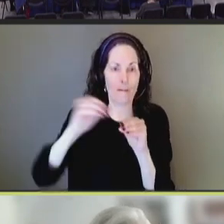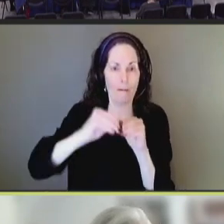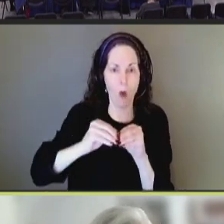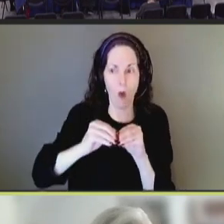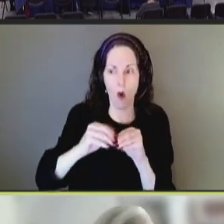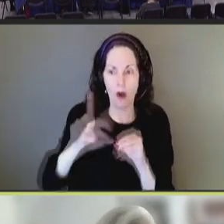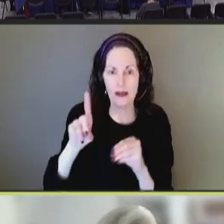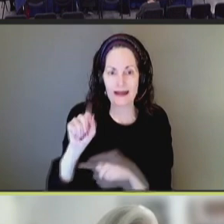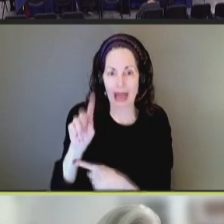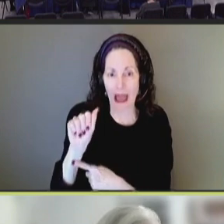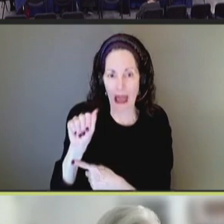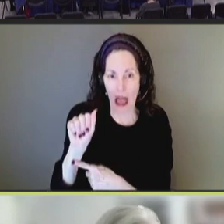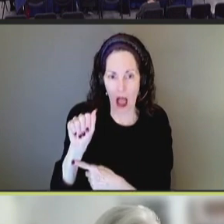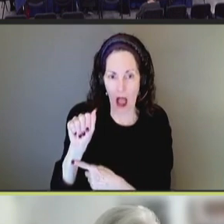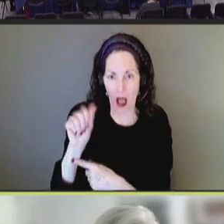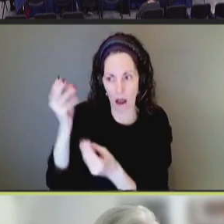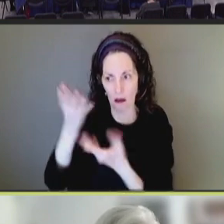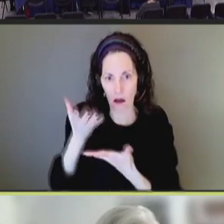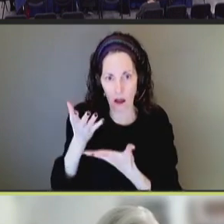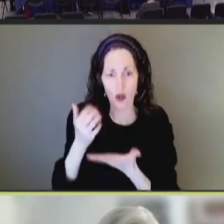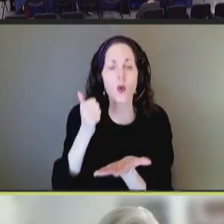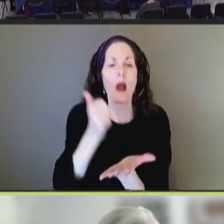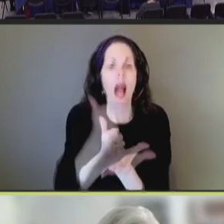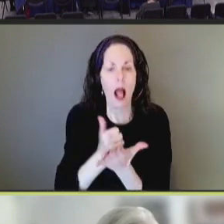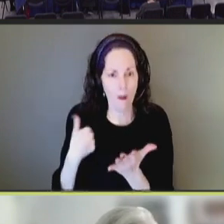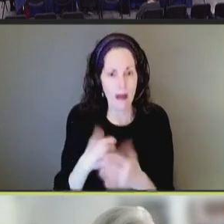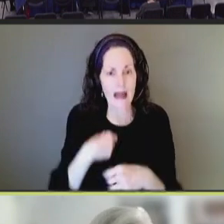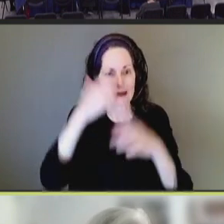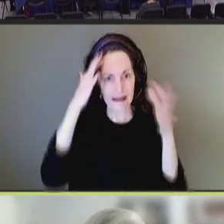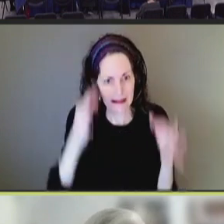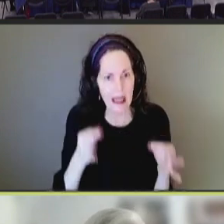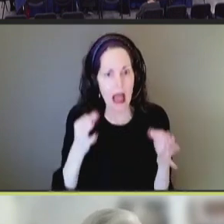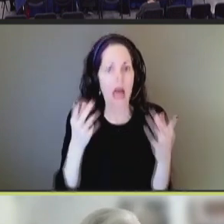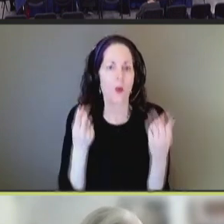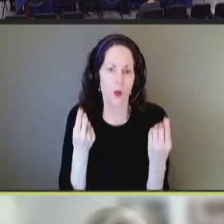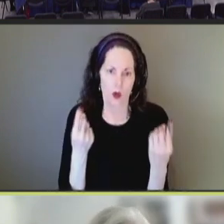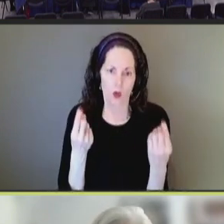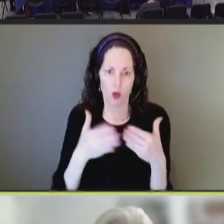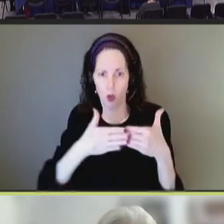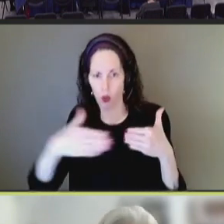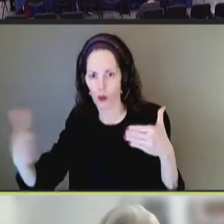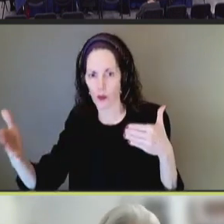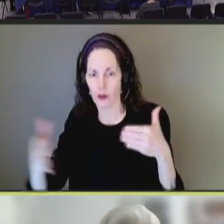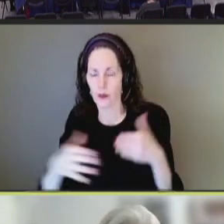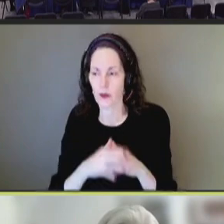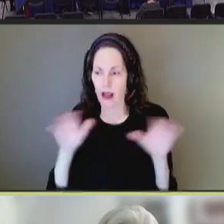use it to drive public health action. And it's important that IIS data be of high quality and